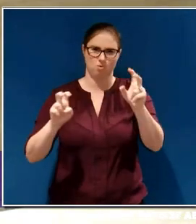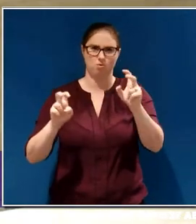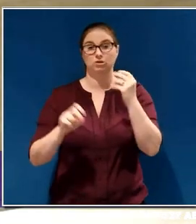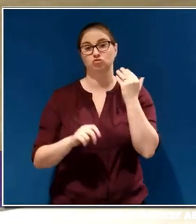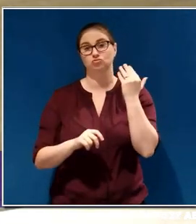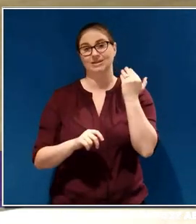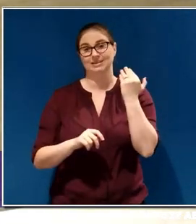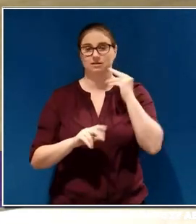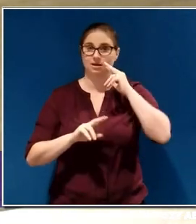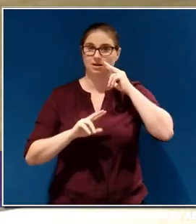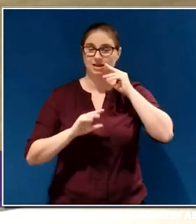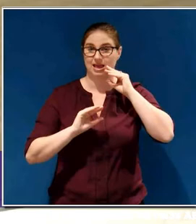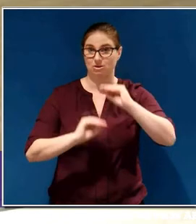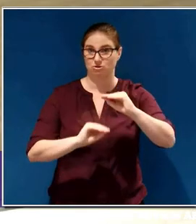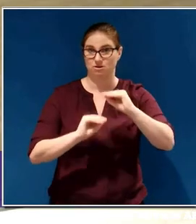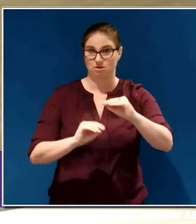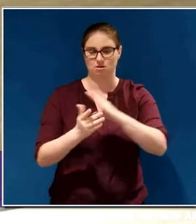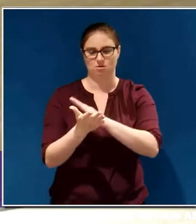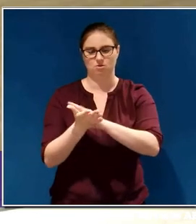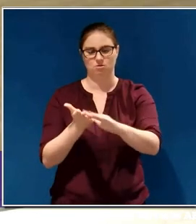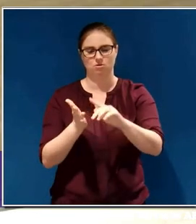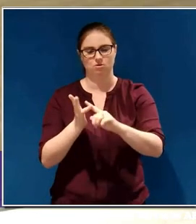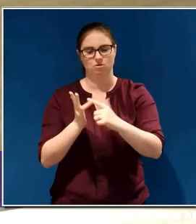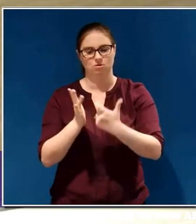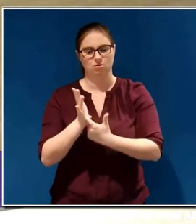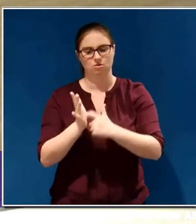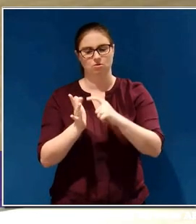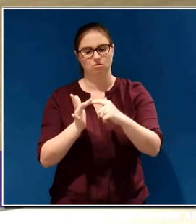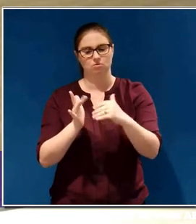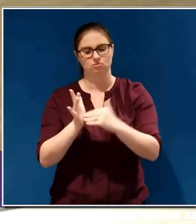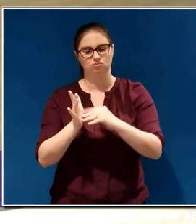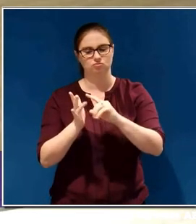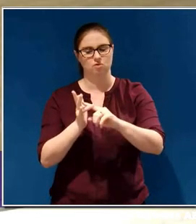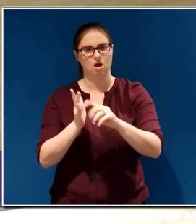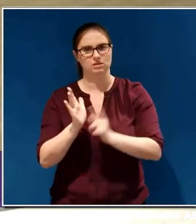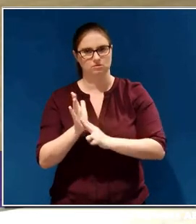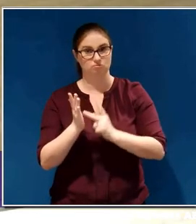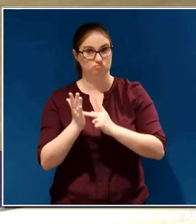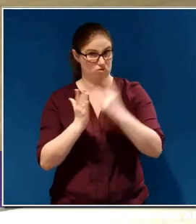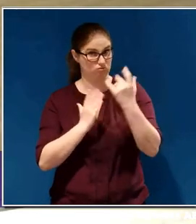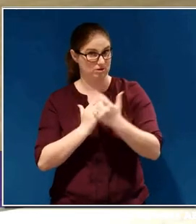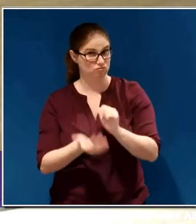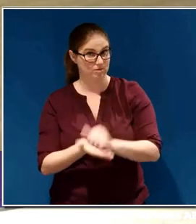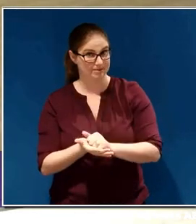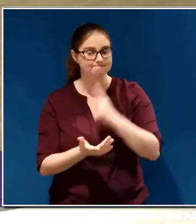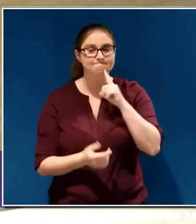Part of its findings were classroom conflict and disengagement occur when